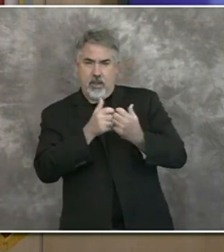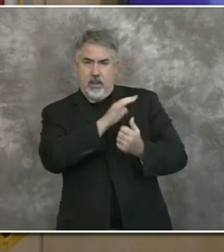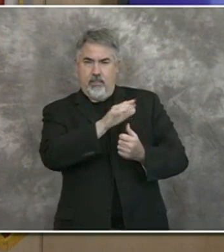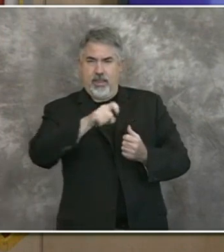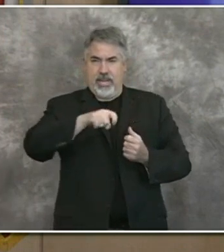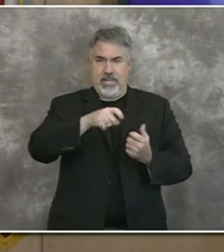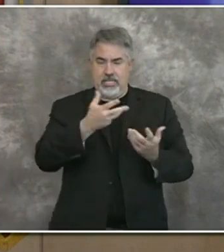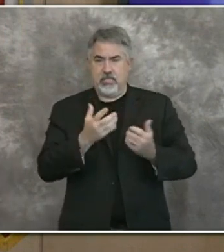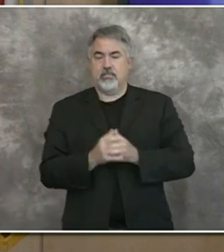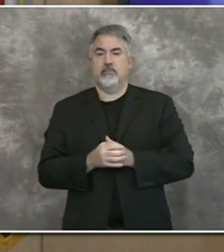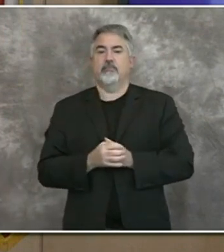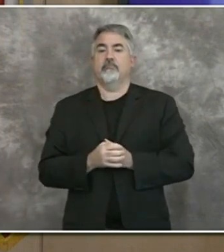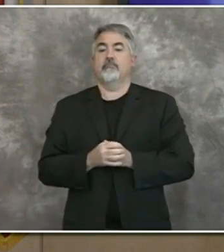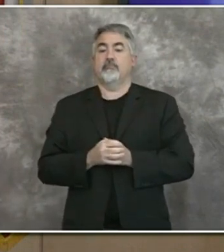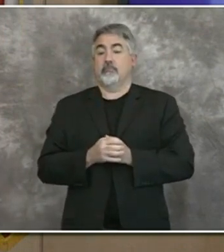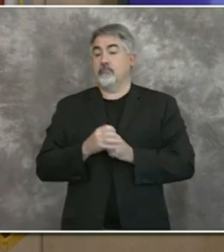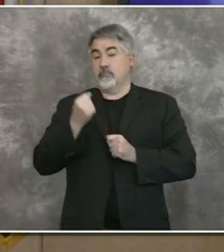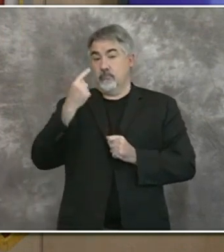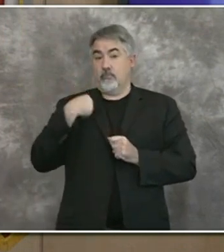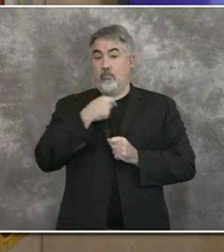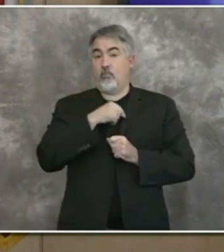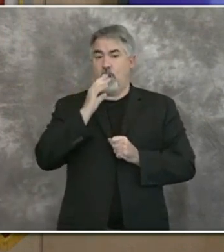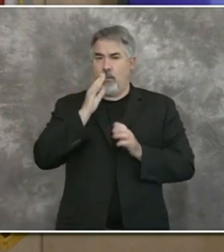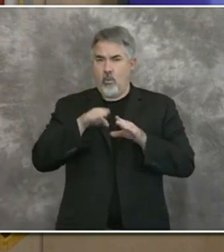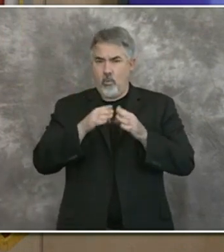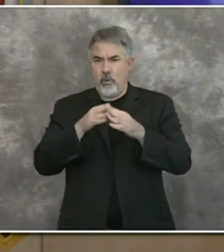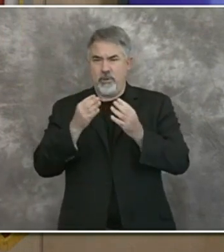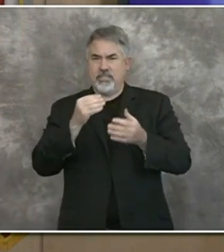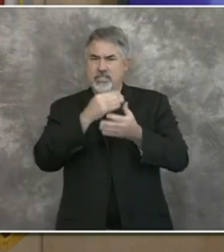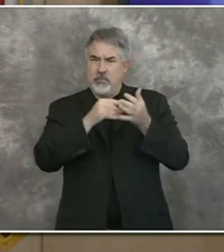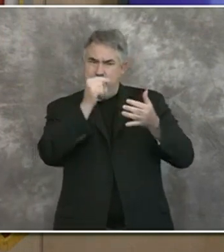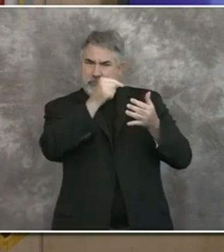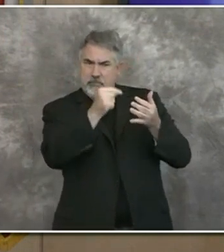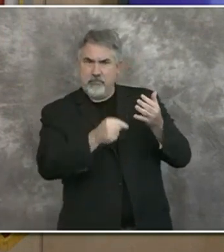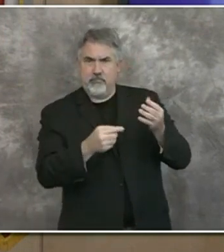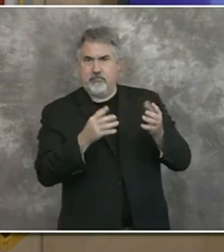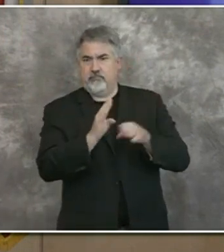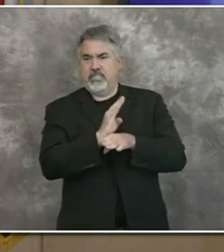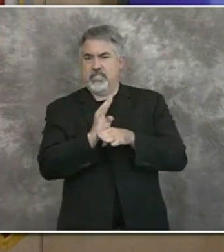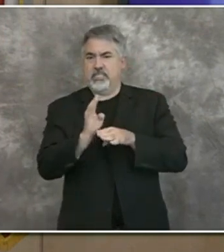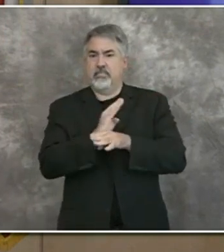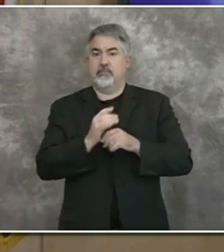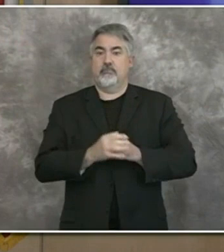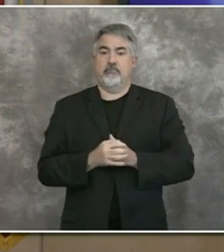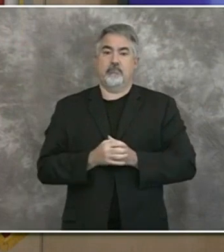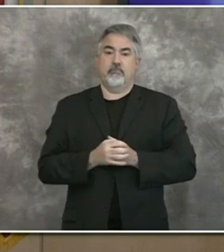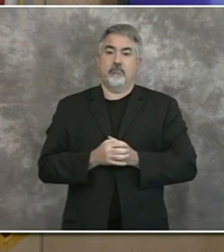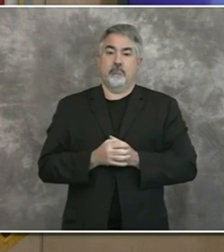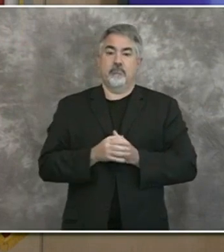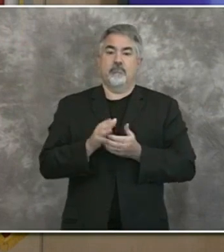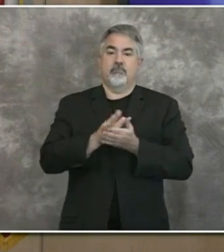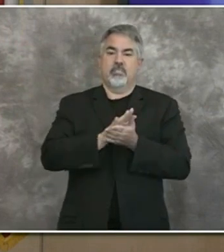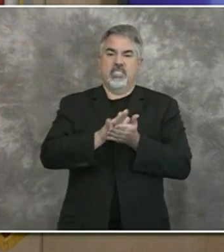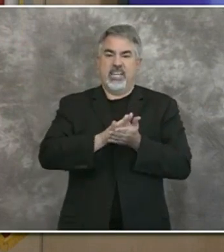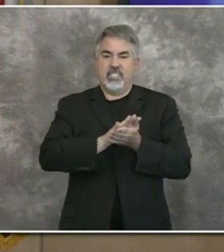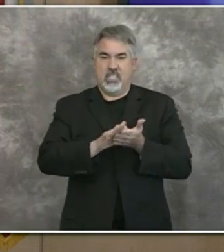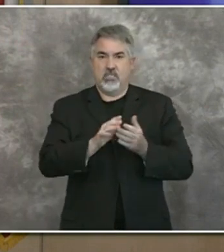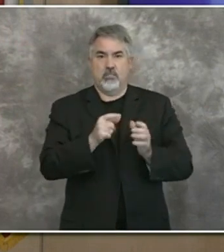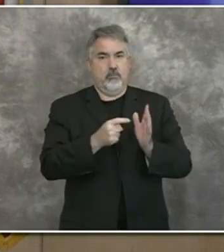OVER THE NEXT SEVERAL WEEKS WITH MODIFIED SERVICES. AS WE REOPEN WE WILL FOLLOW CERTAIN CRITERIA, INCLUDING THE